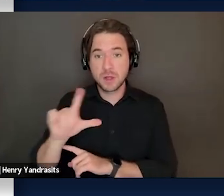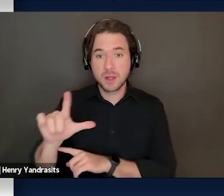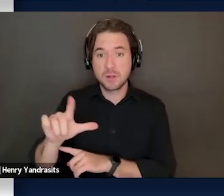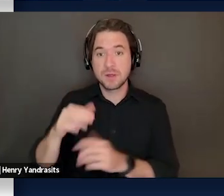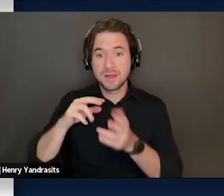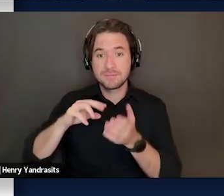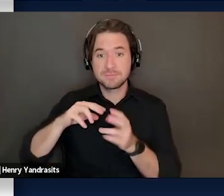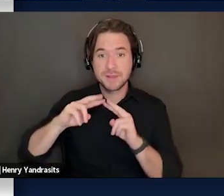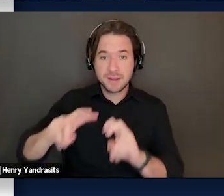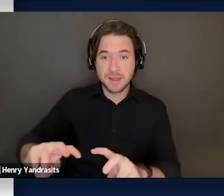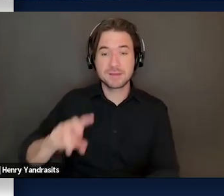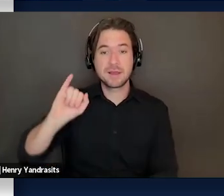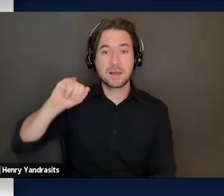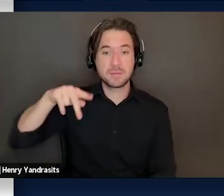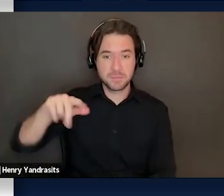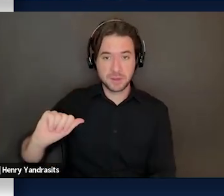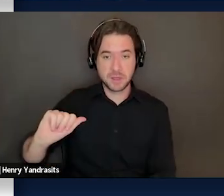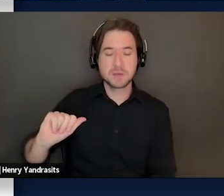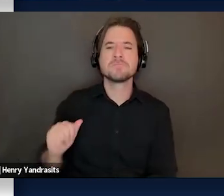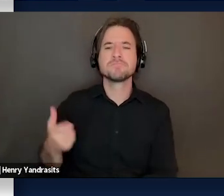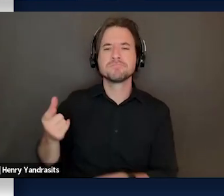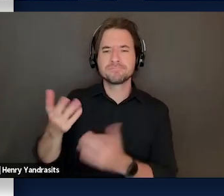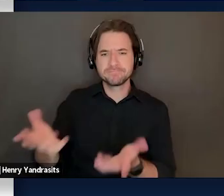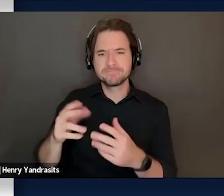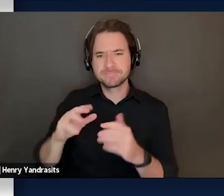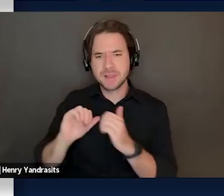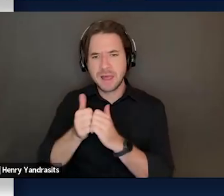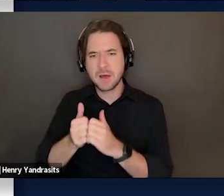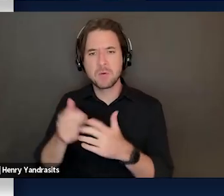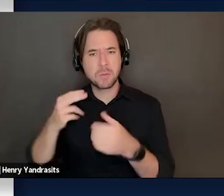Which looks at how our participants make meaning of their experiences.